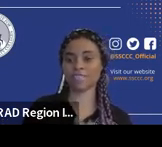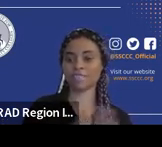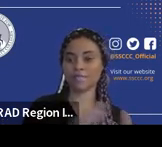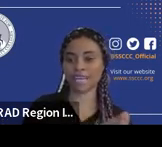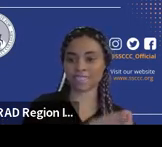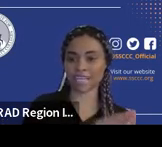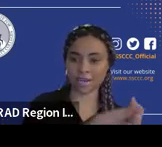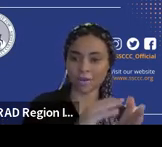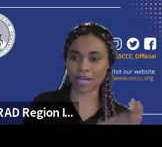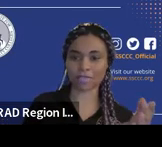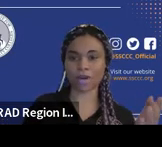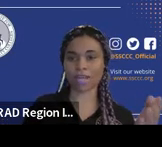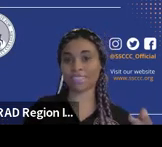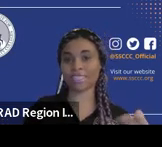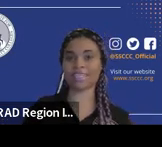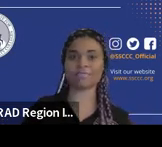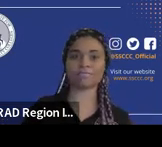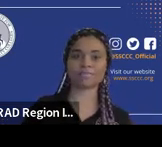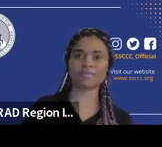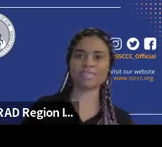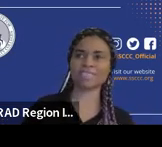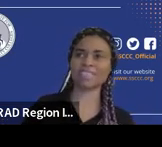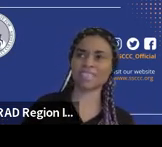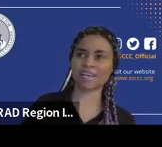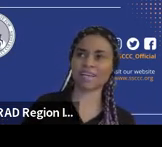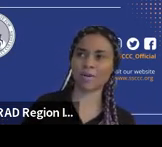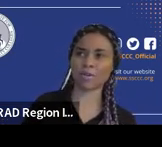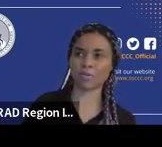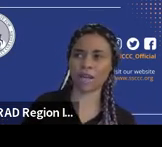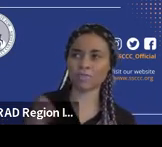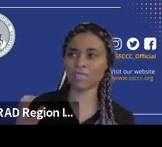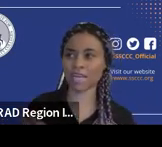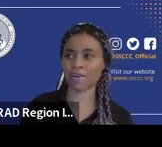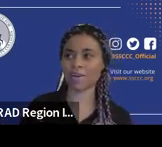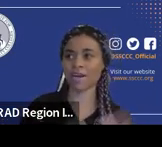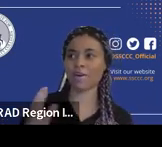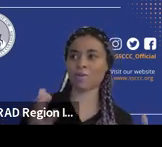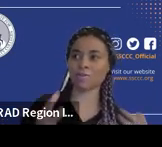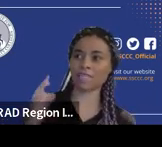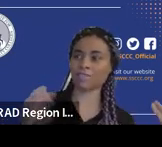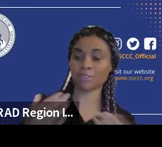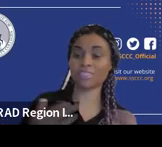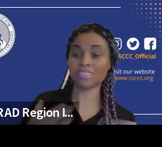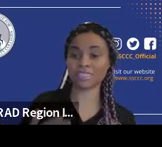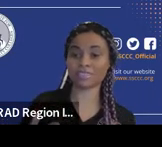So if it's not something that's like, oh, X, Y, and Z. Then it seemed like, Oh, well, why do you need that? Oh, like there's some resistance towards that.